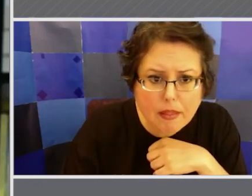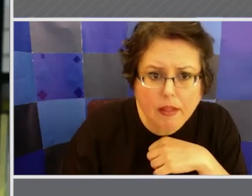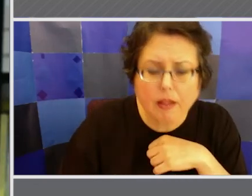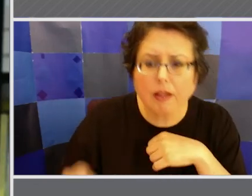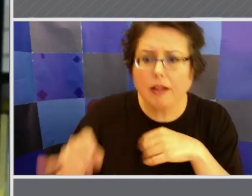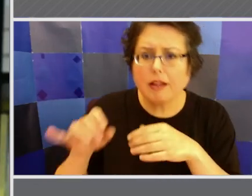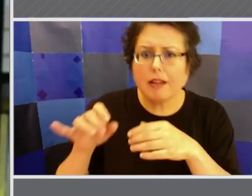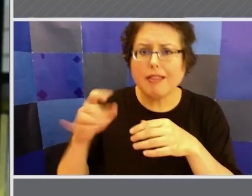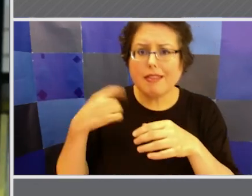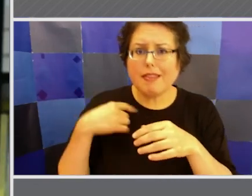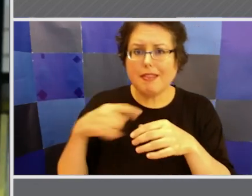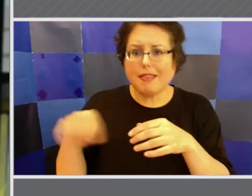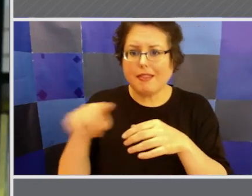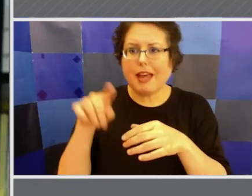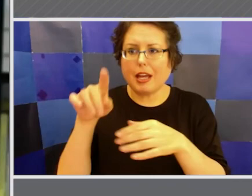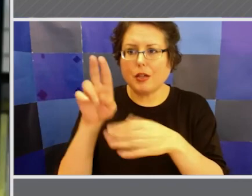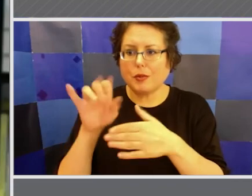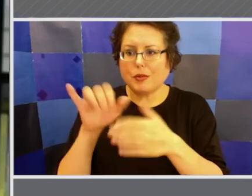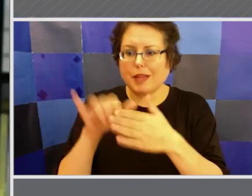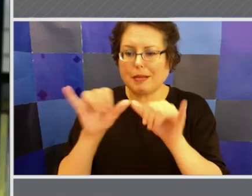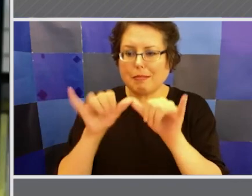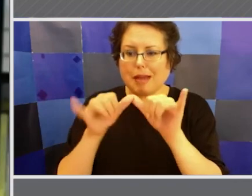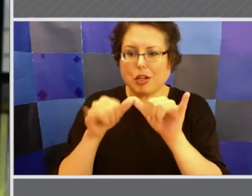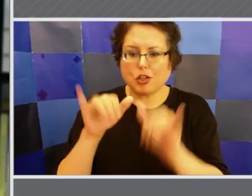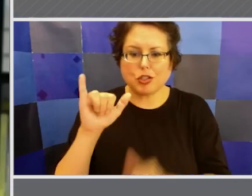Inflation. Good to know.